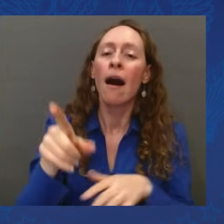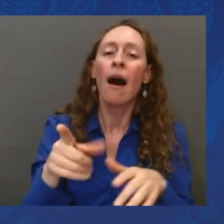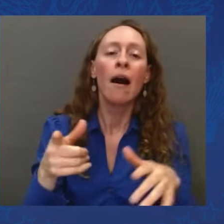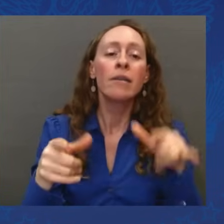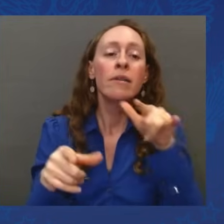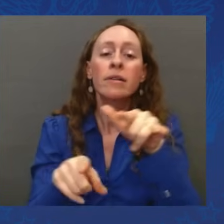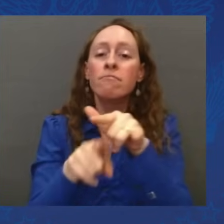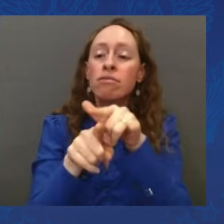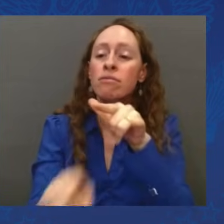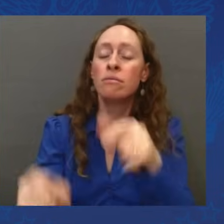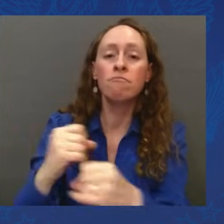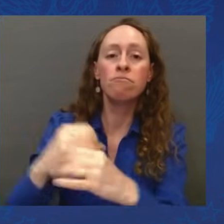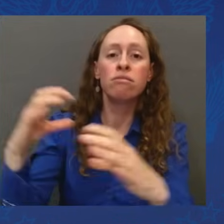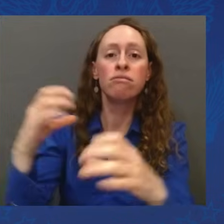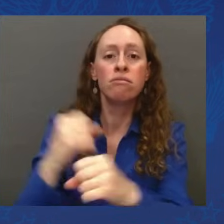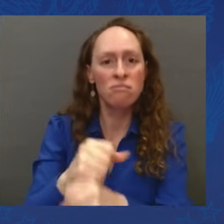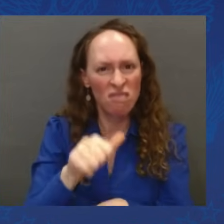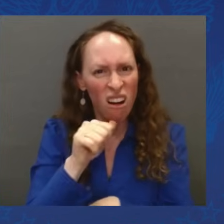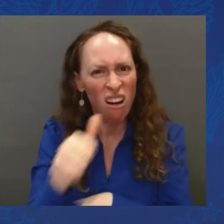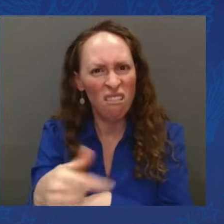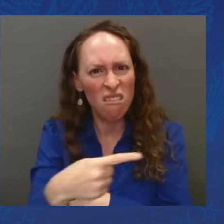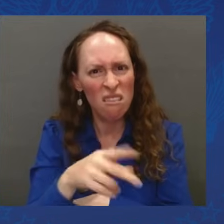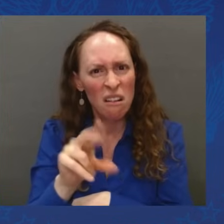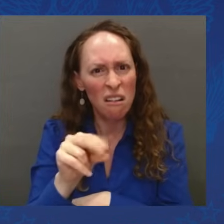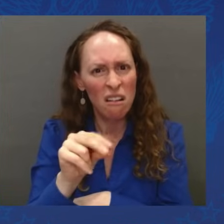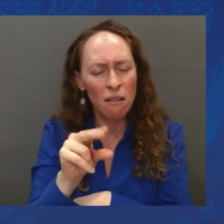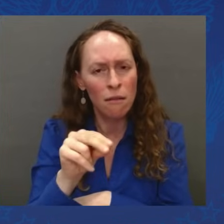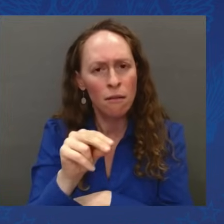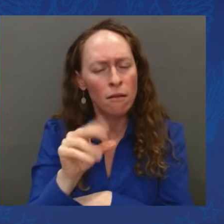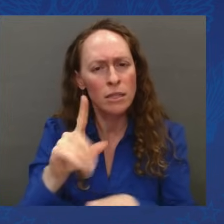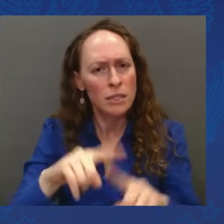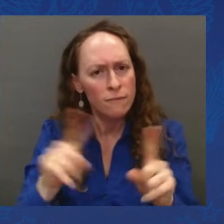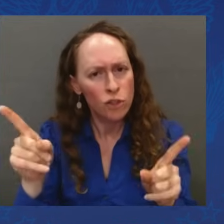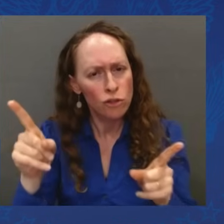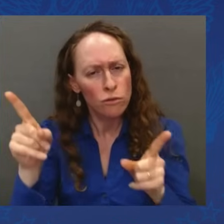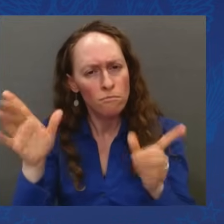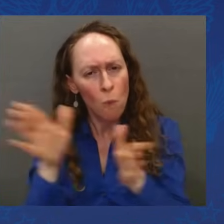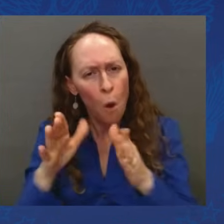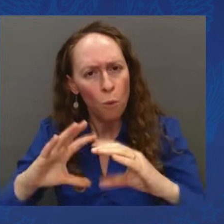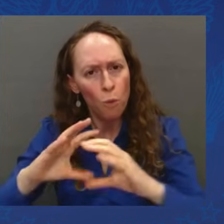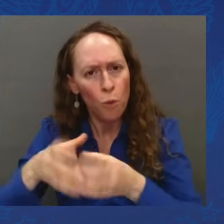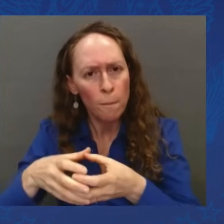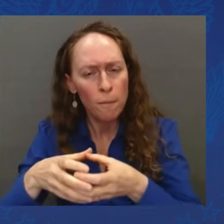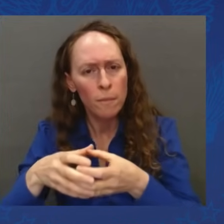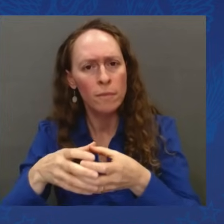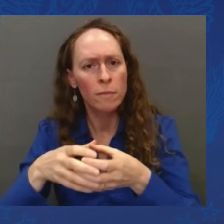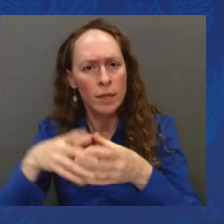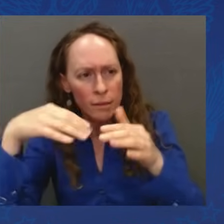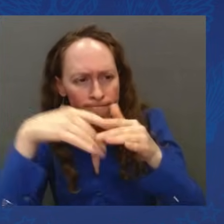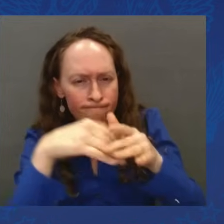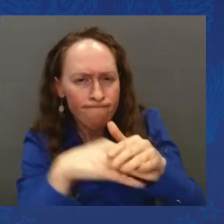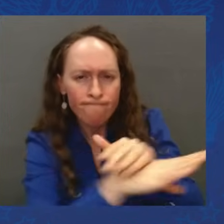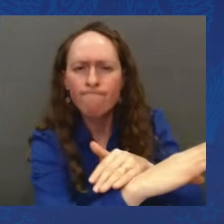And if you notice, I was mildly preoccupied today. I apologize, I didn't see everything. But what I did see, whether --